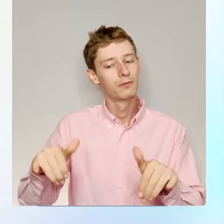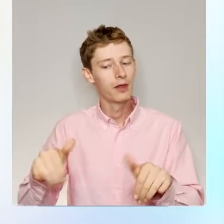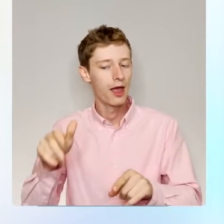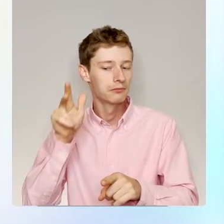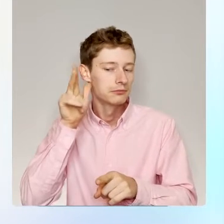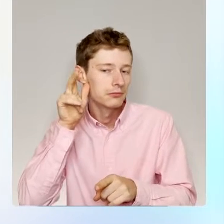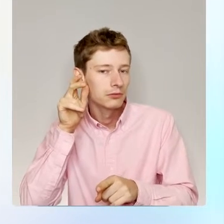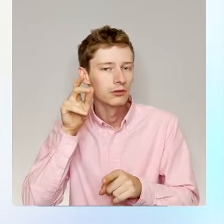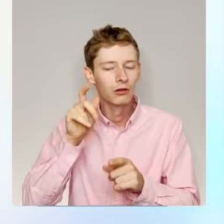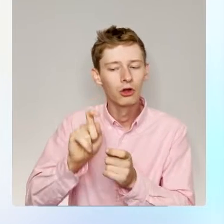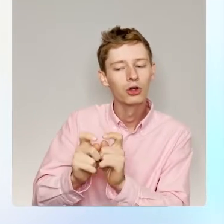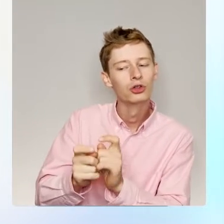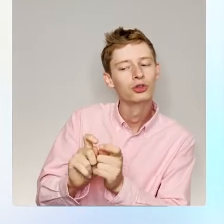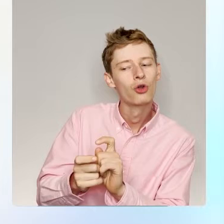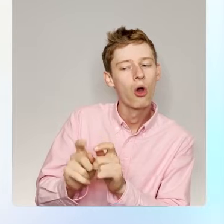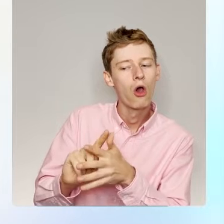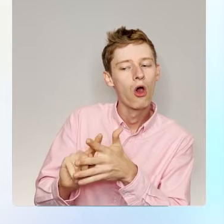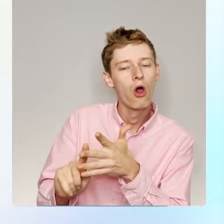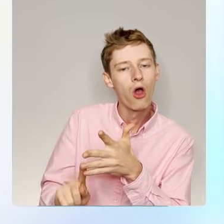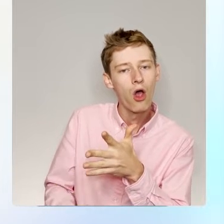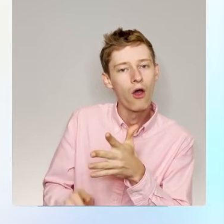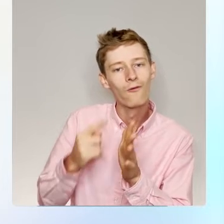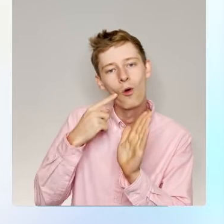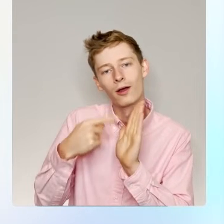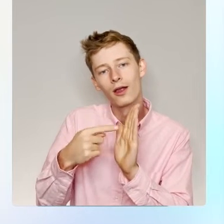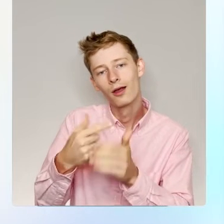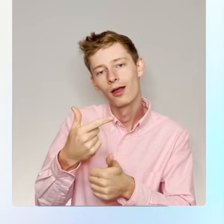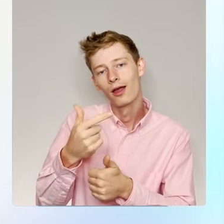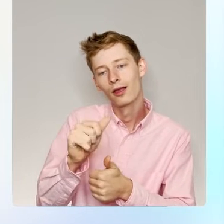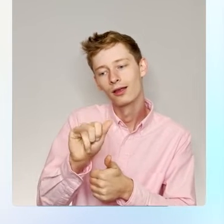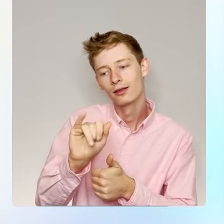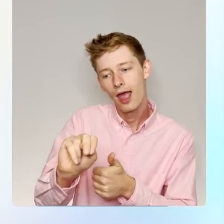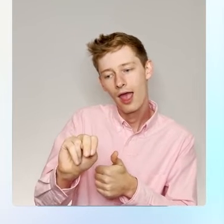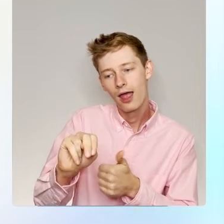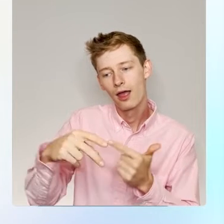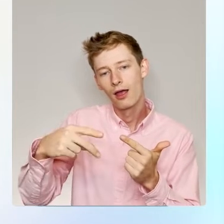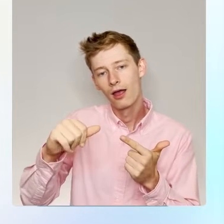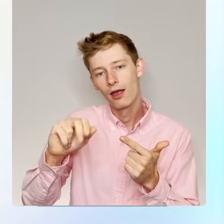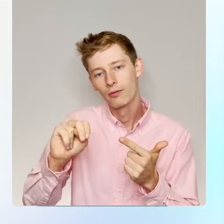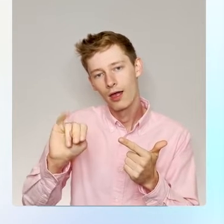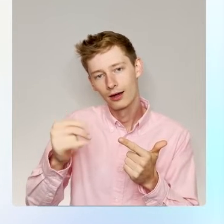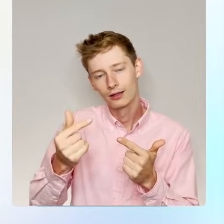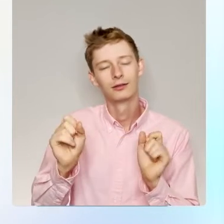One of the most powerful features of web audio is that you can use it to create fairly immersive audio.